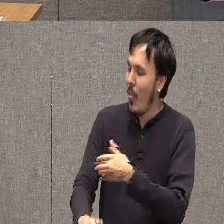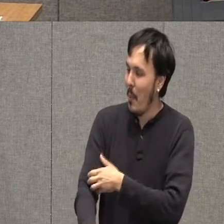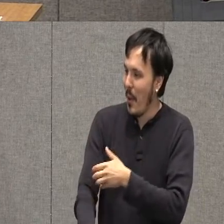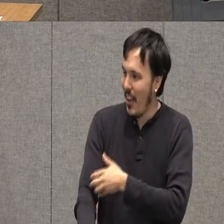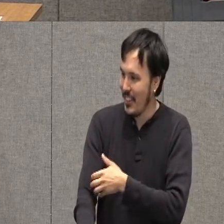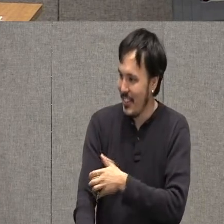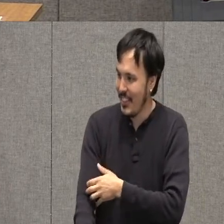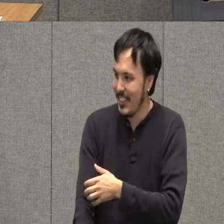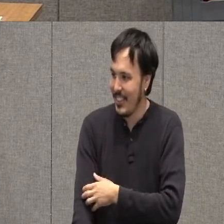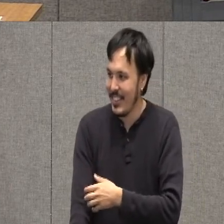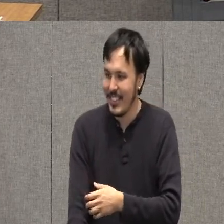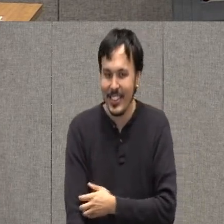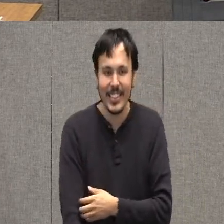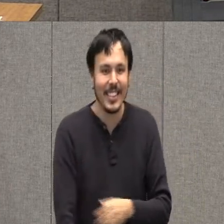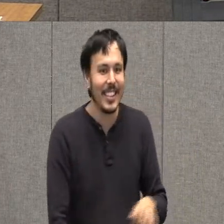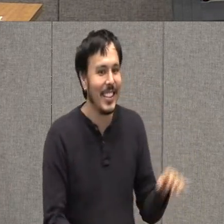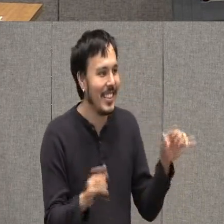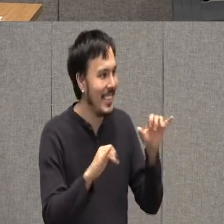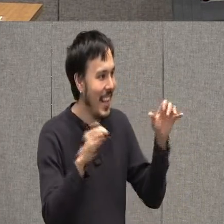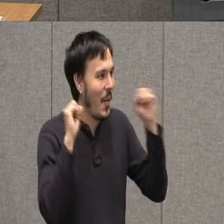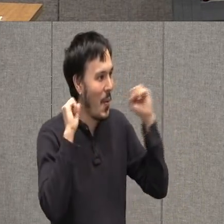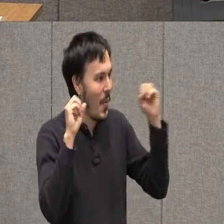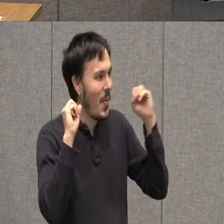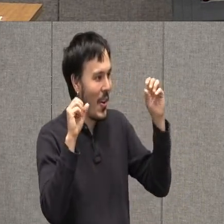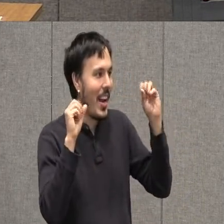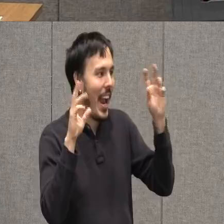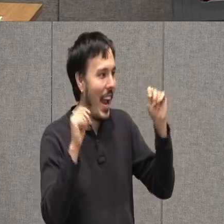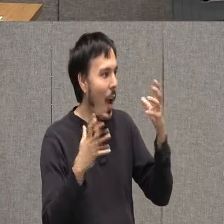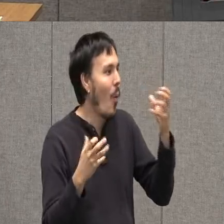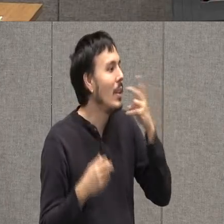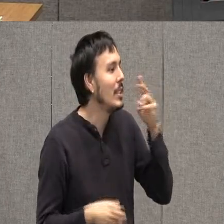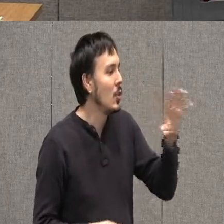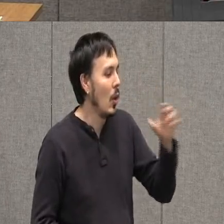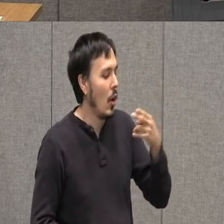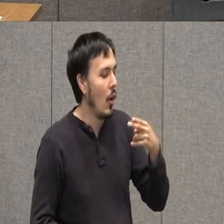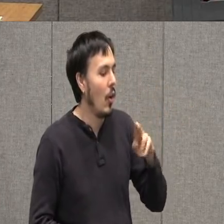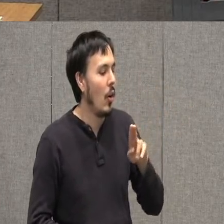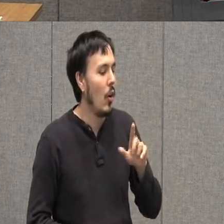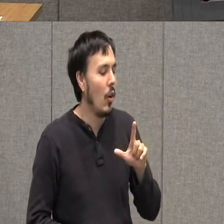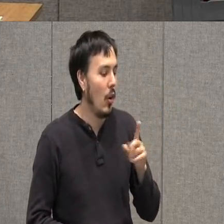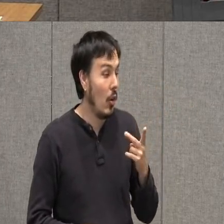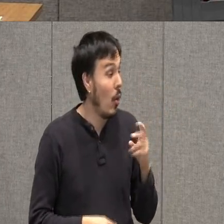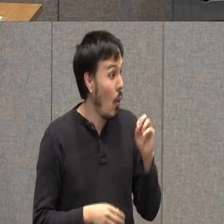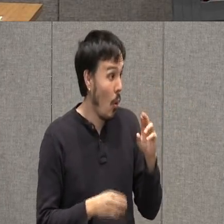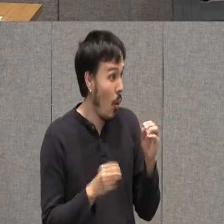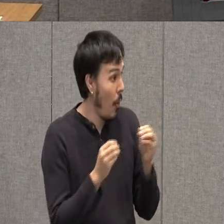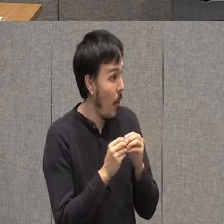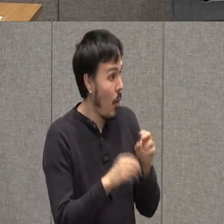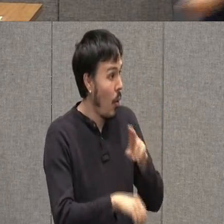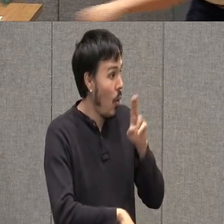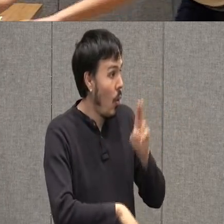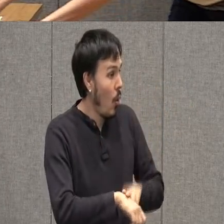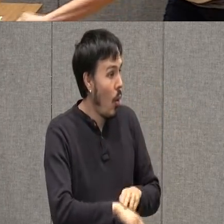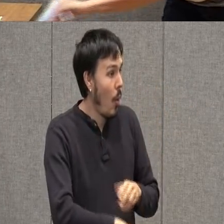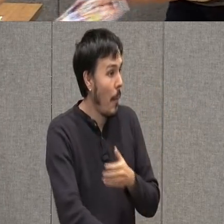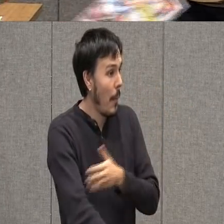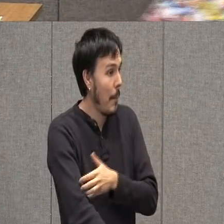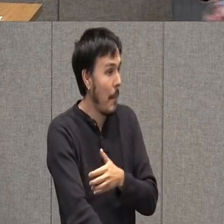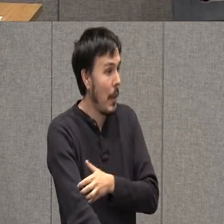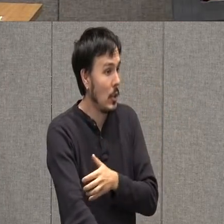I want to see that Hulk Hulky. Alright, okay. You can more, you know, normal muscles or this is when you can start thinking